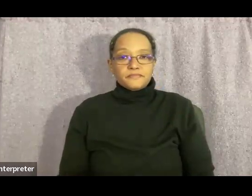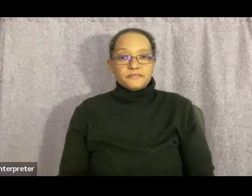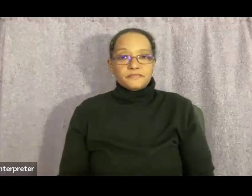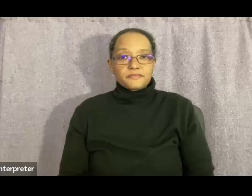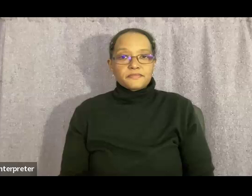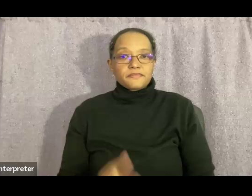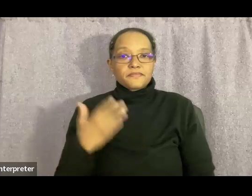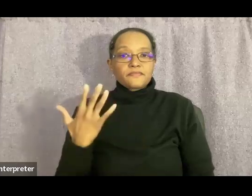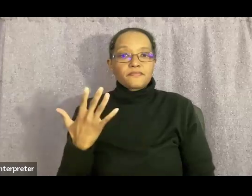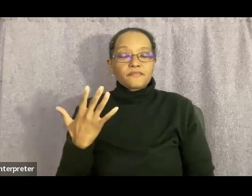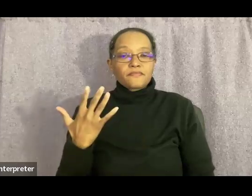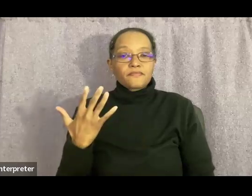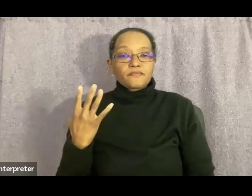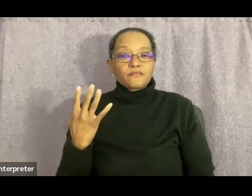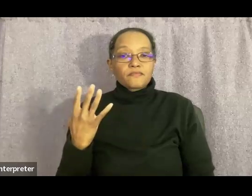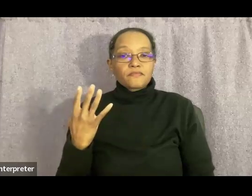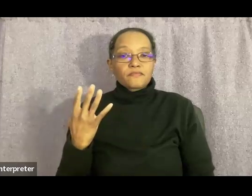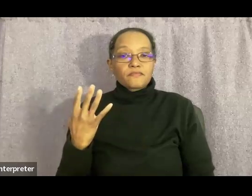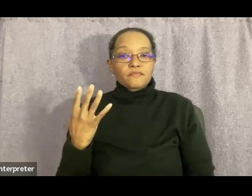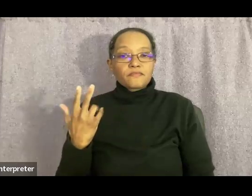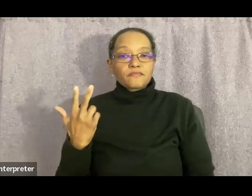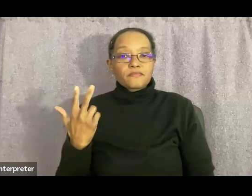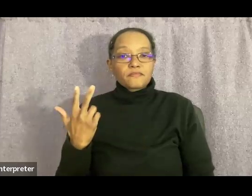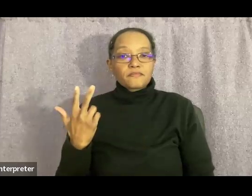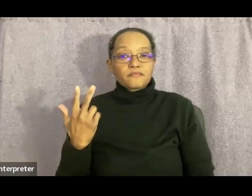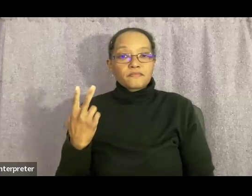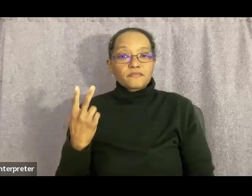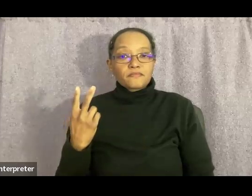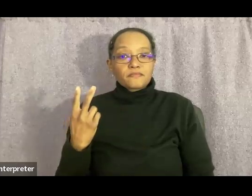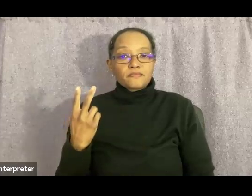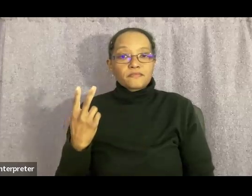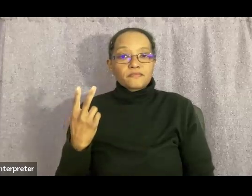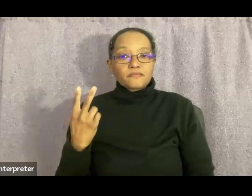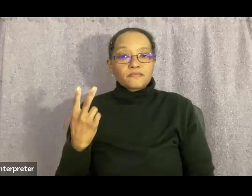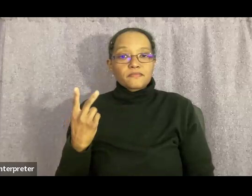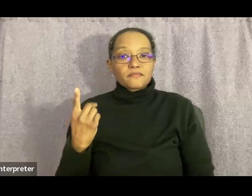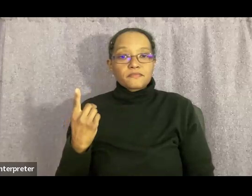Five, four, three, two, one.